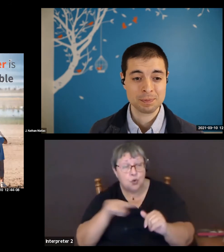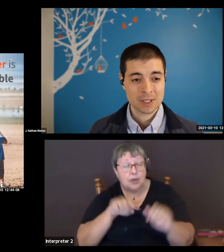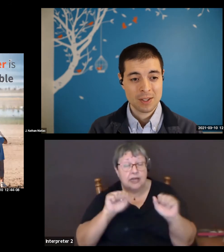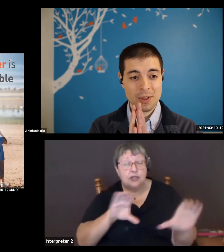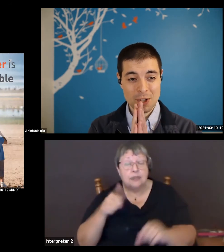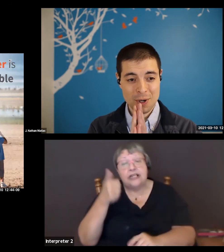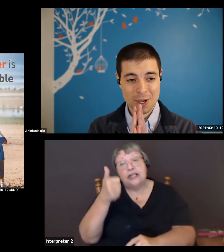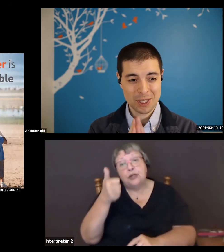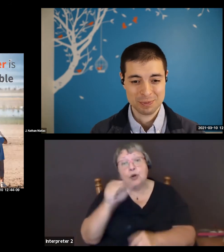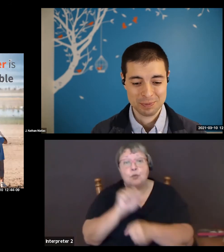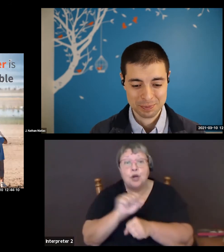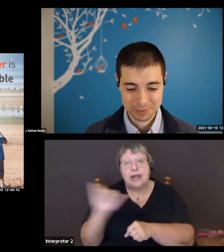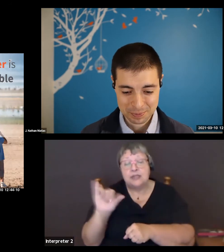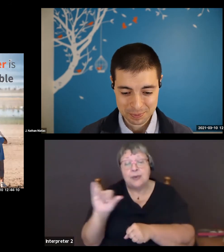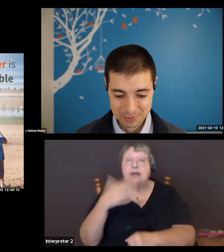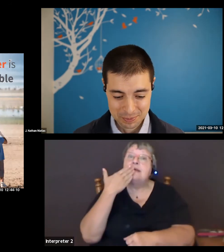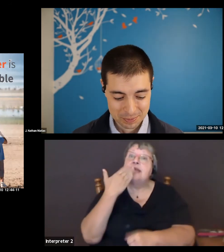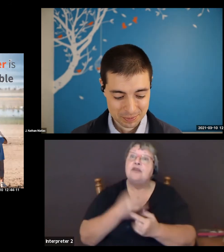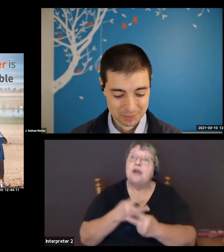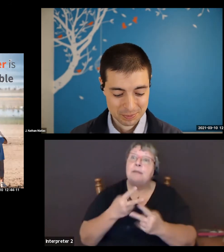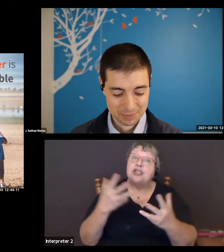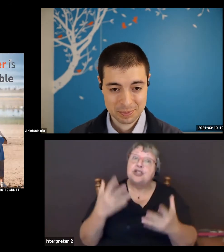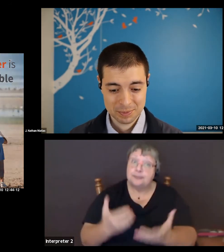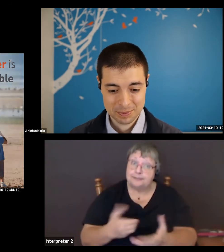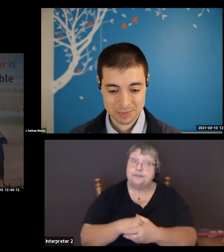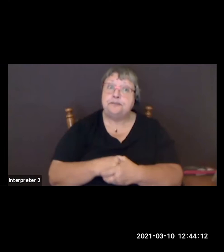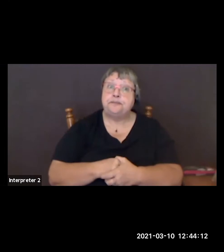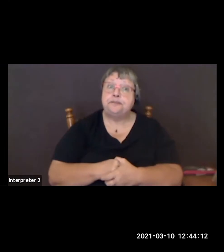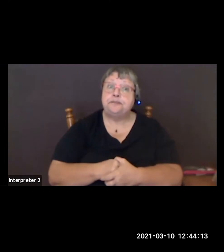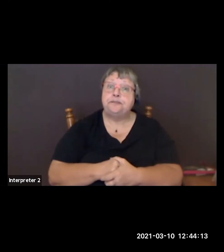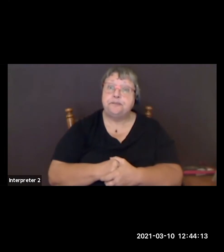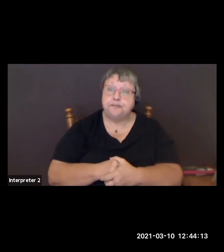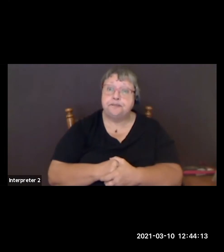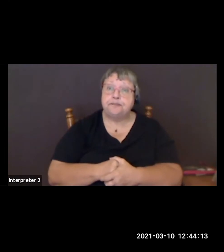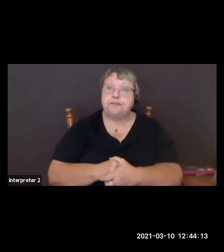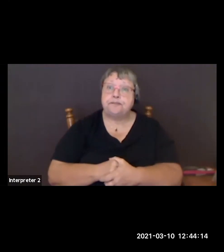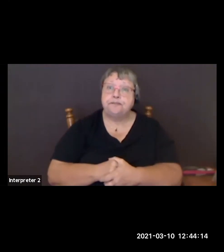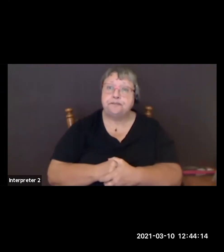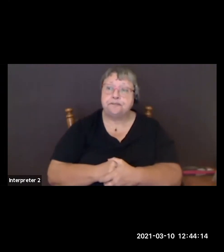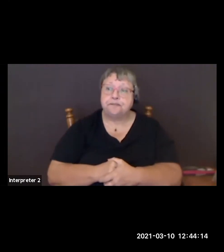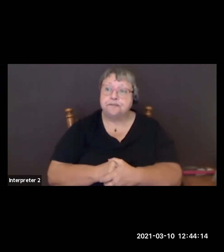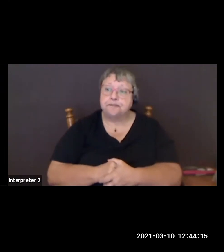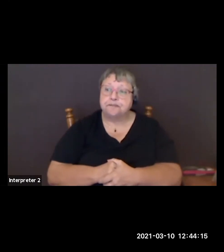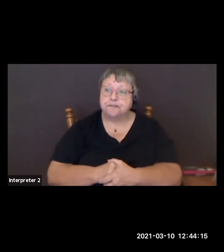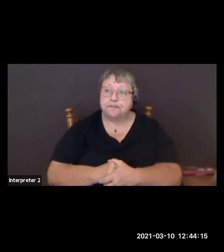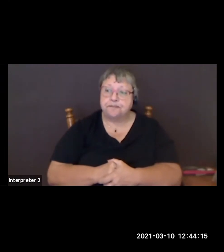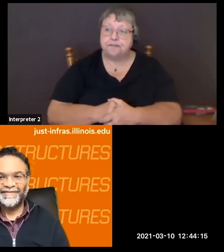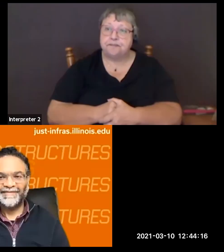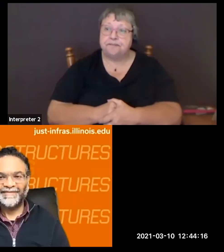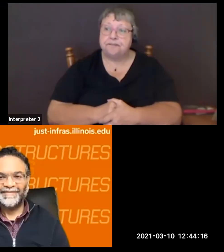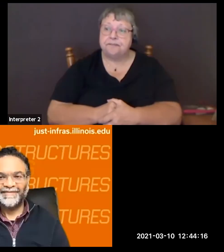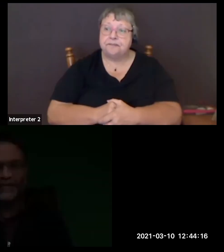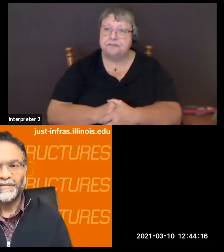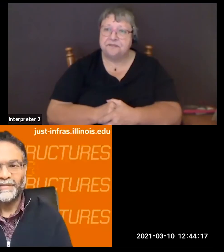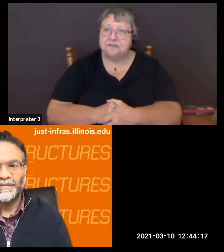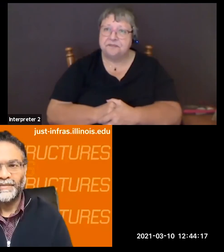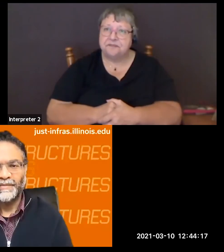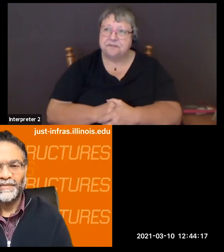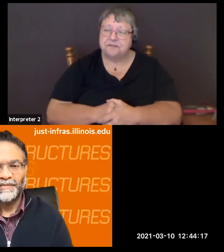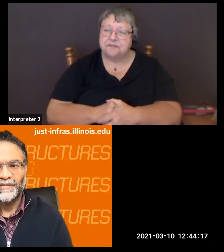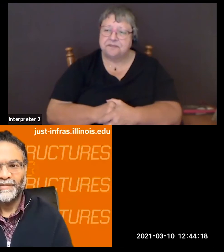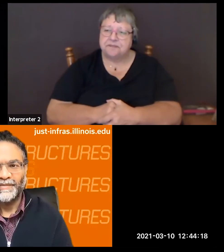Thank you very much.